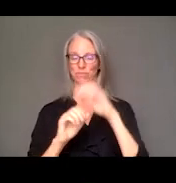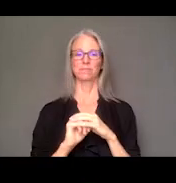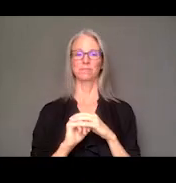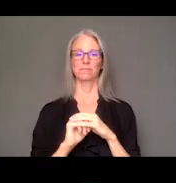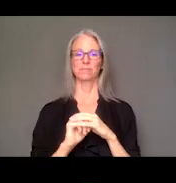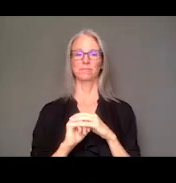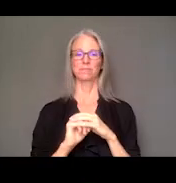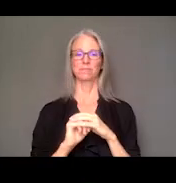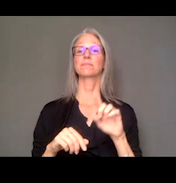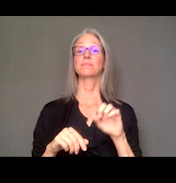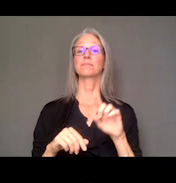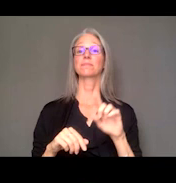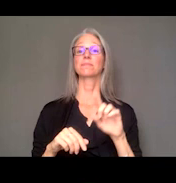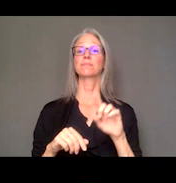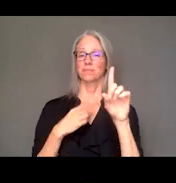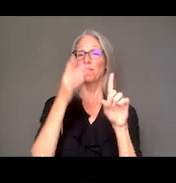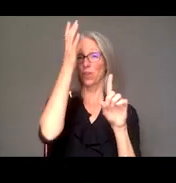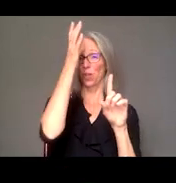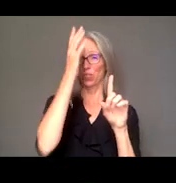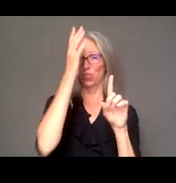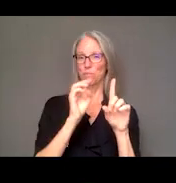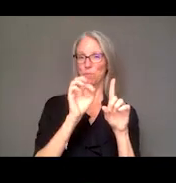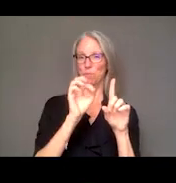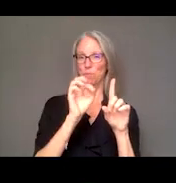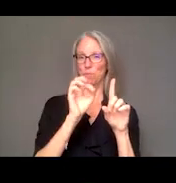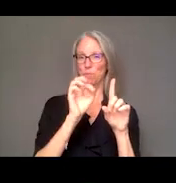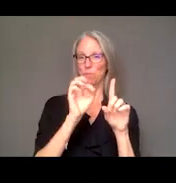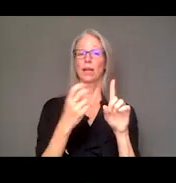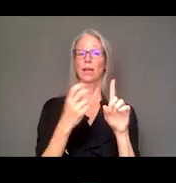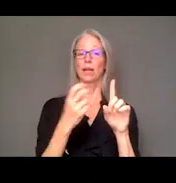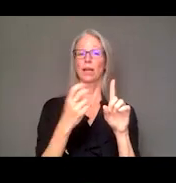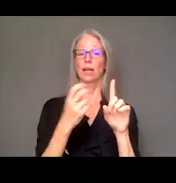in several and several races in Quebec.